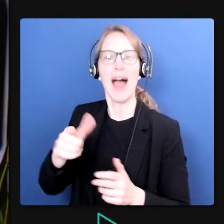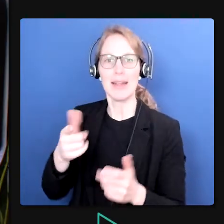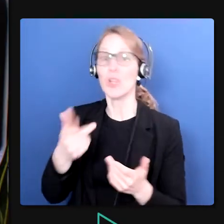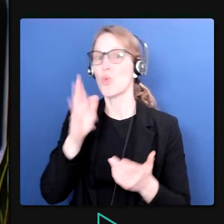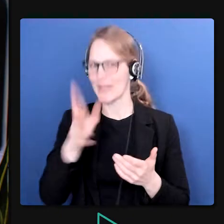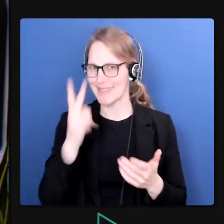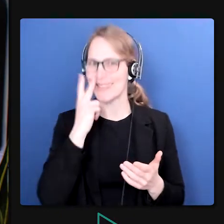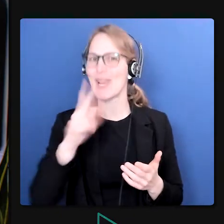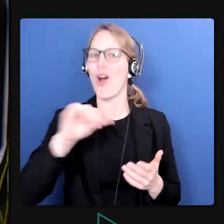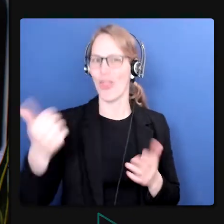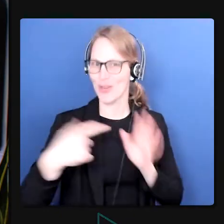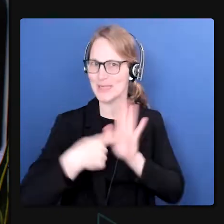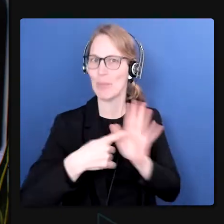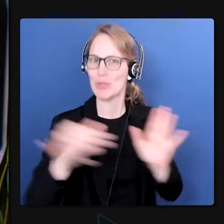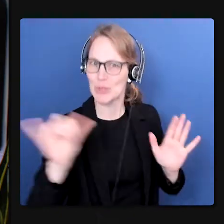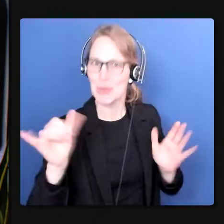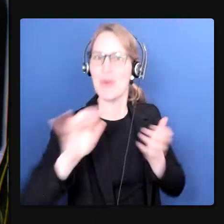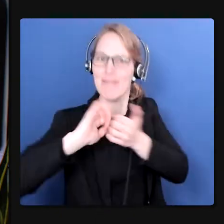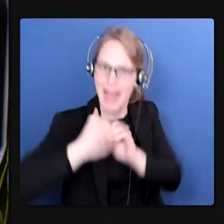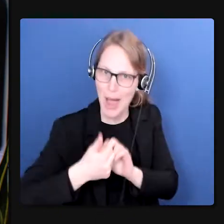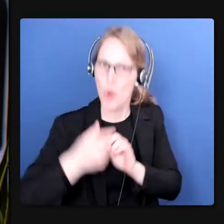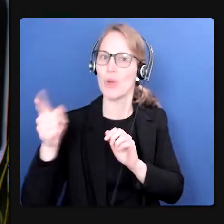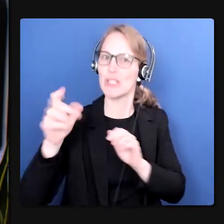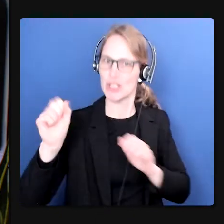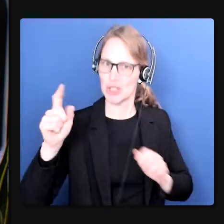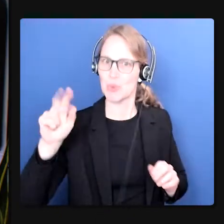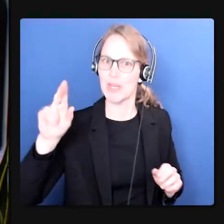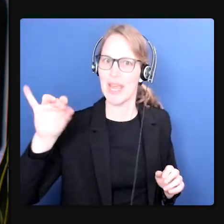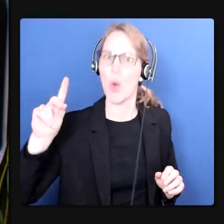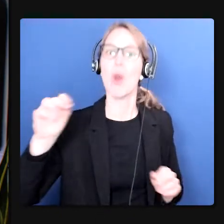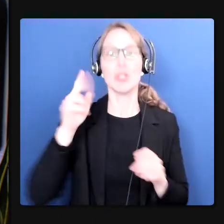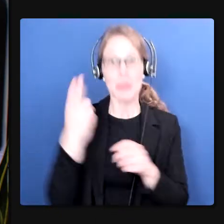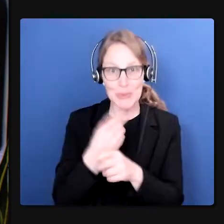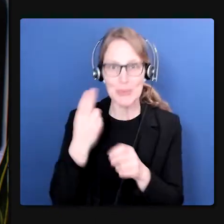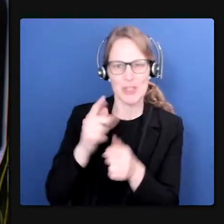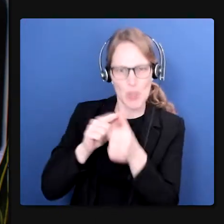We'll see other examples of how Ryu Ga Gotoku studio use these semantic icons